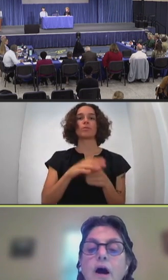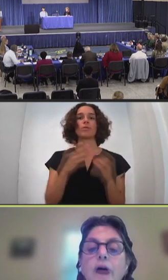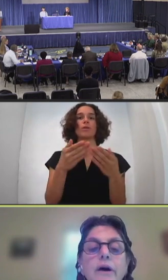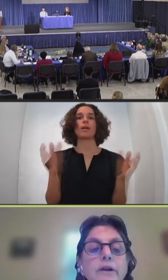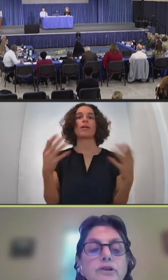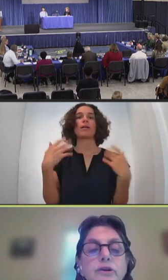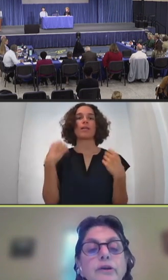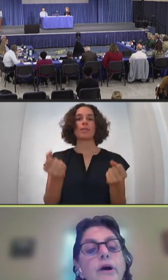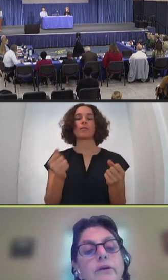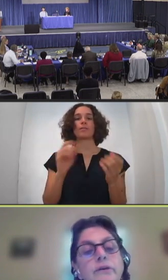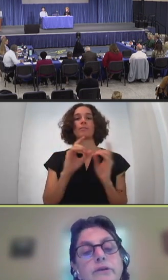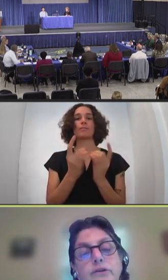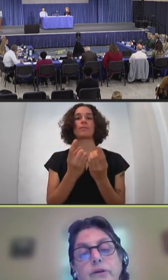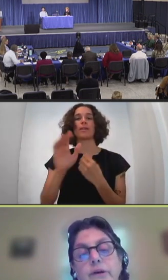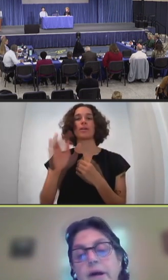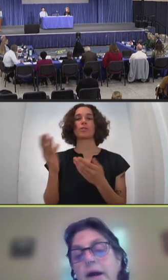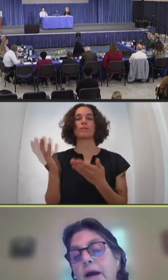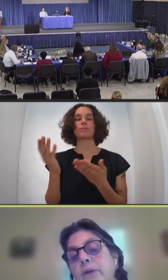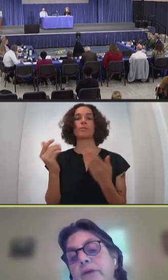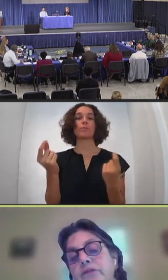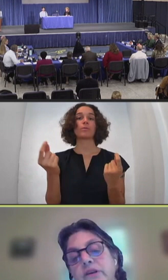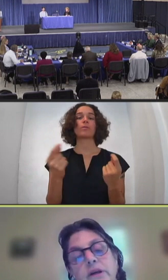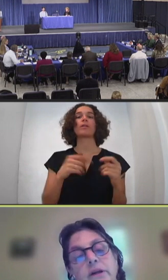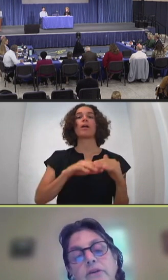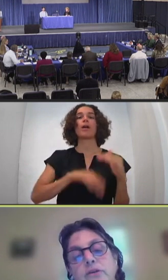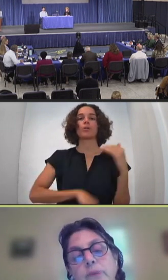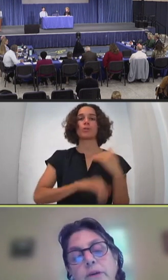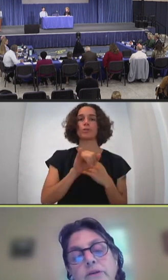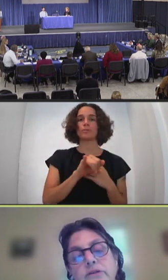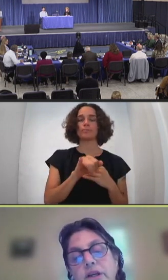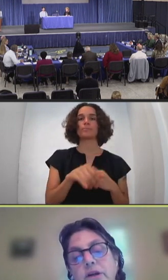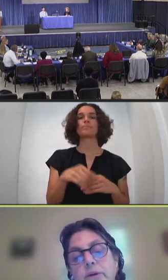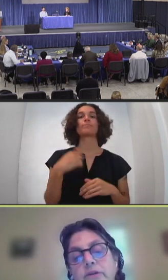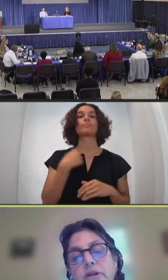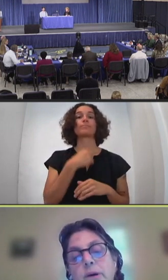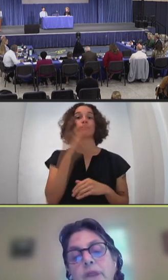are uninsured or underinsured. And we have seen a tremendous decrease in the amount of